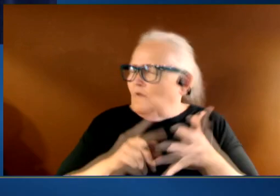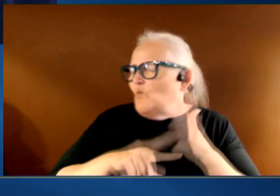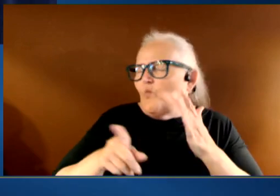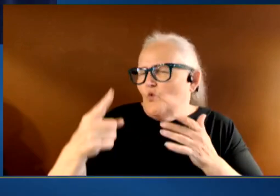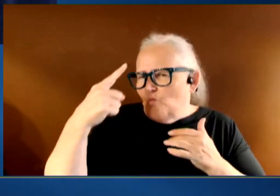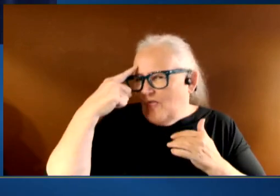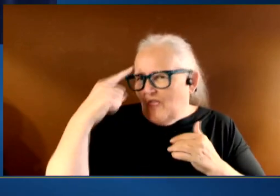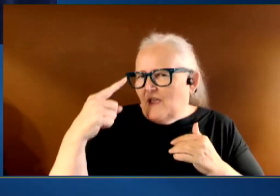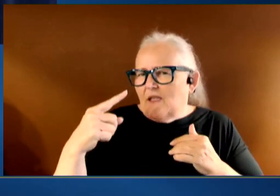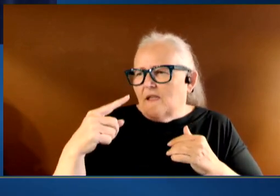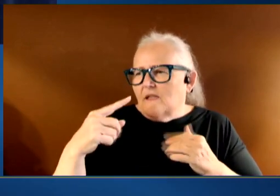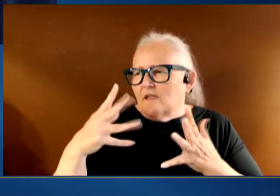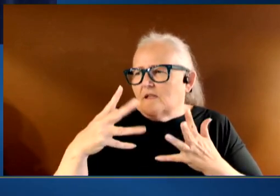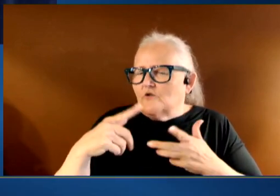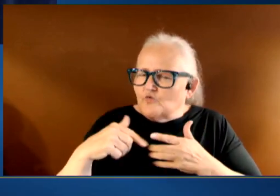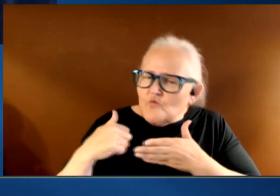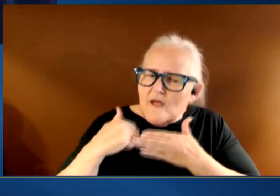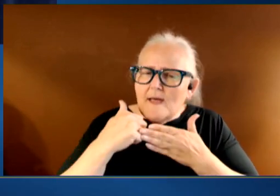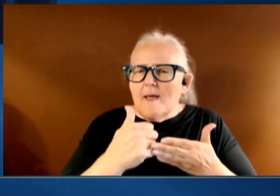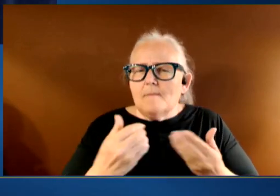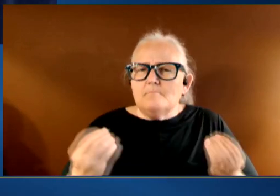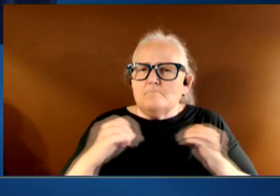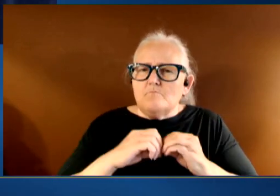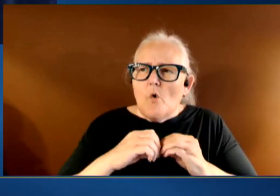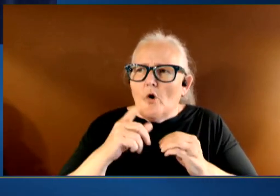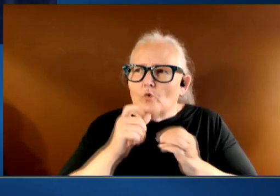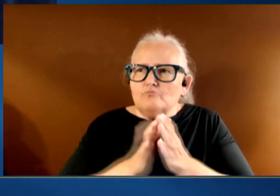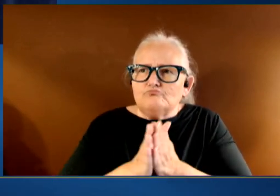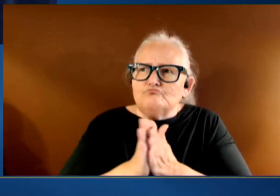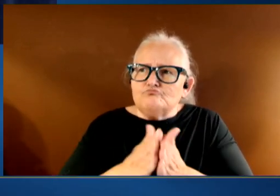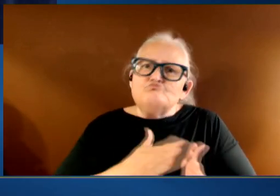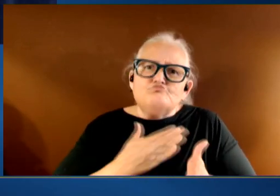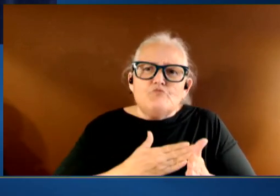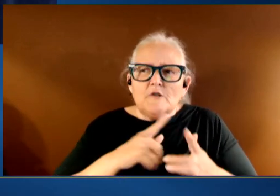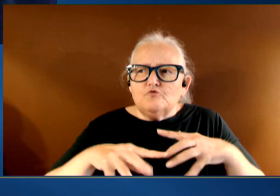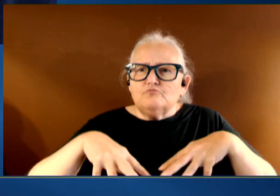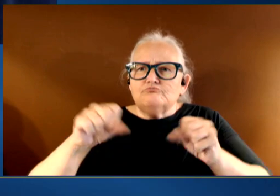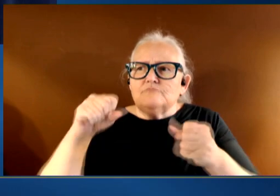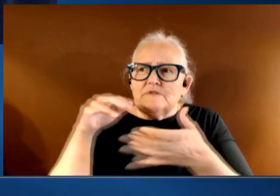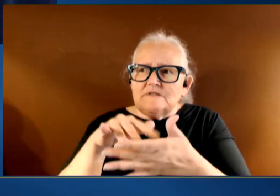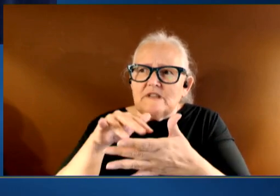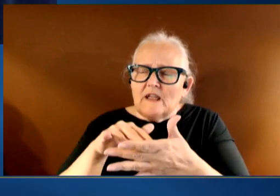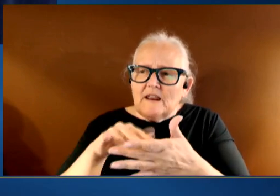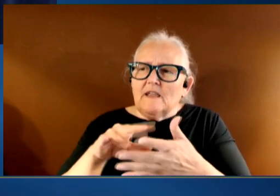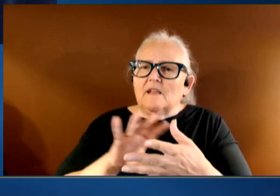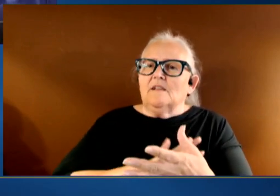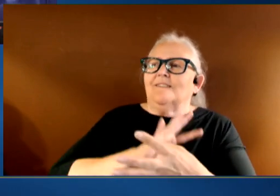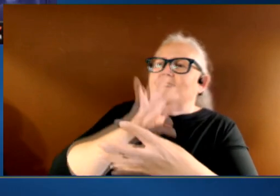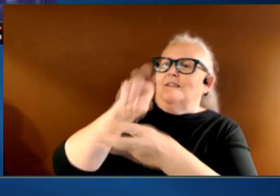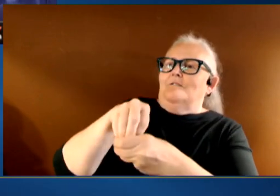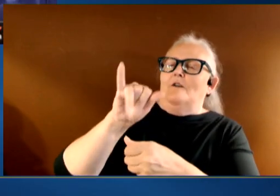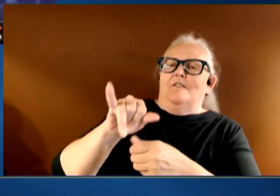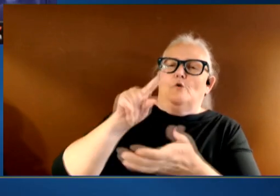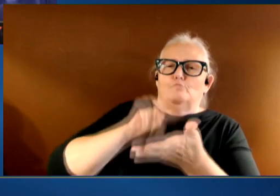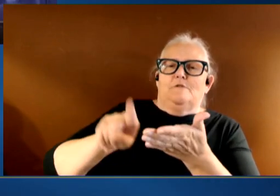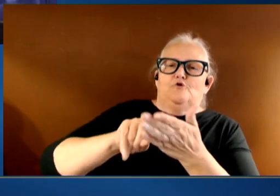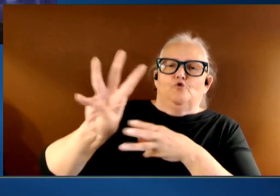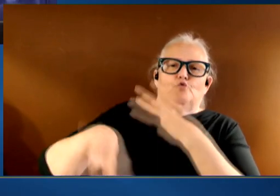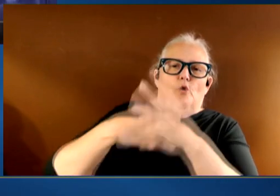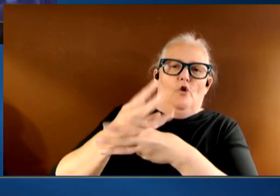helping more people who might be interested in studies connect with the research ecosystem.